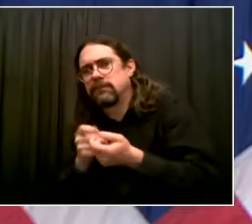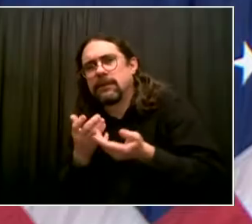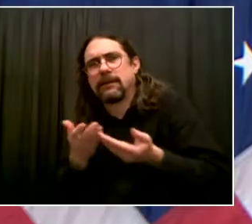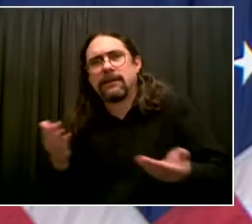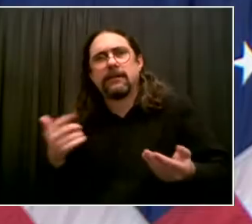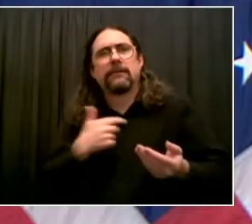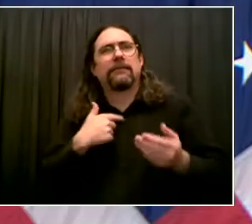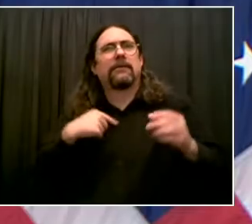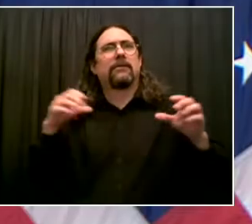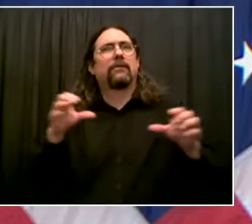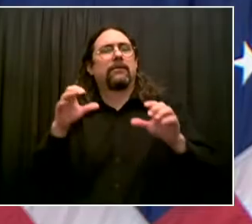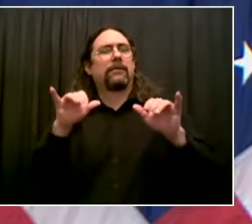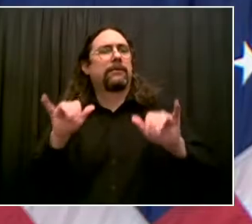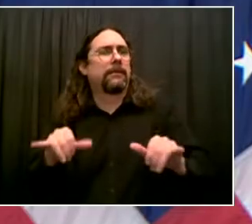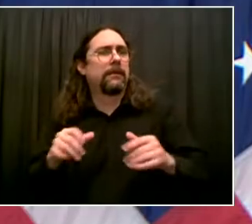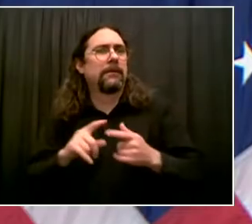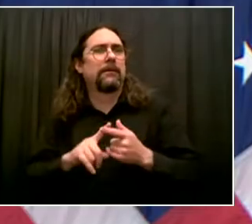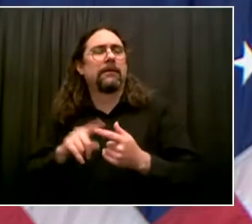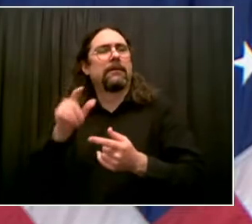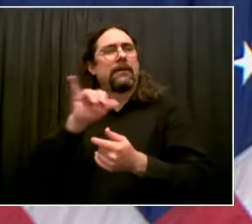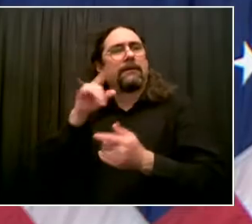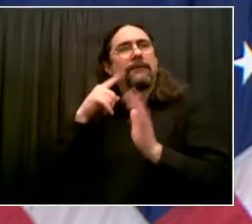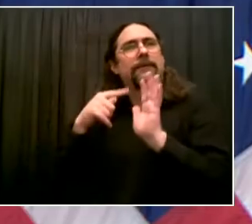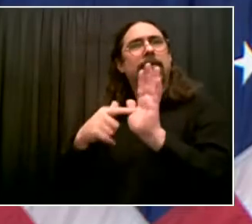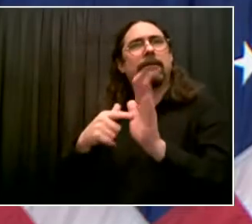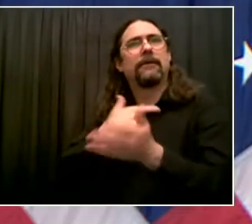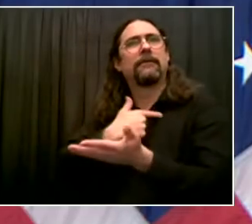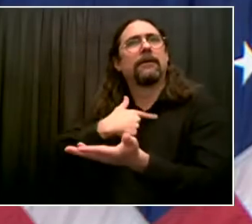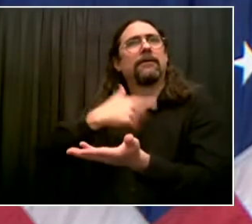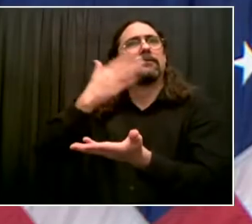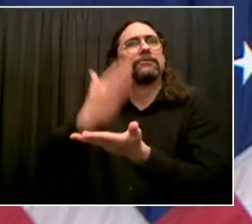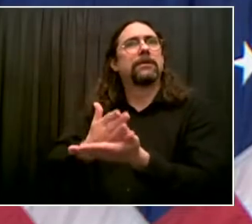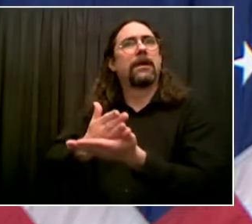TAKE A LOOK AT THE SHOOTINGS AND THE AMOUNT WE'VE HAD YEAR TO